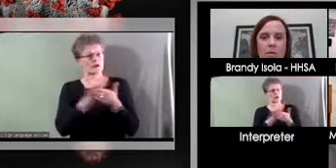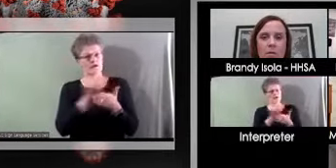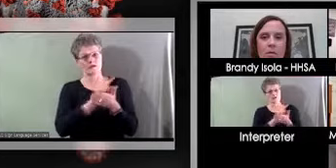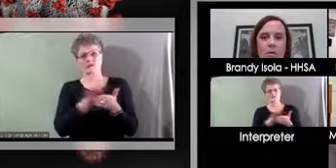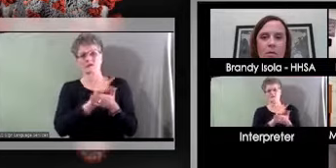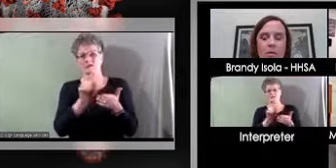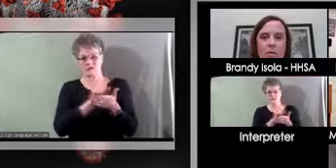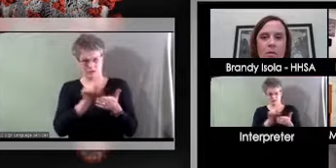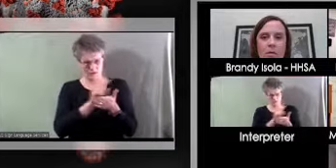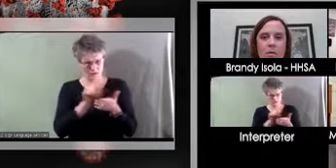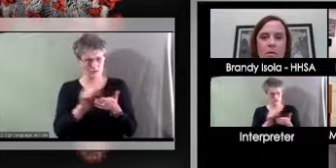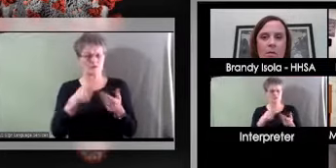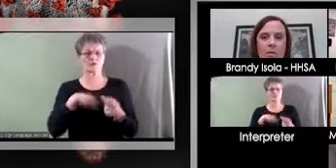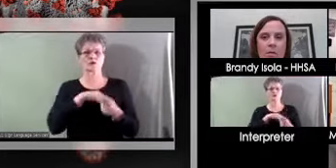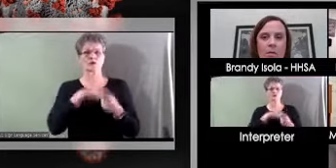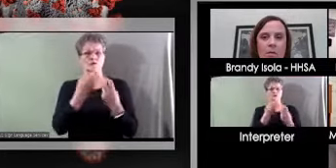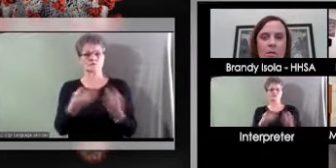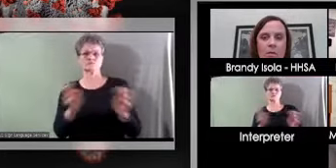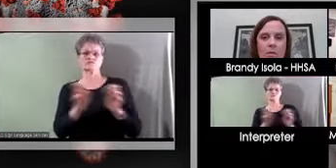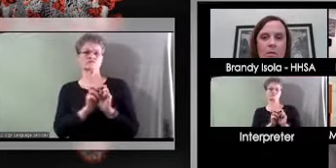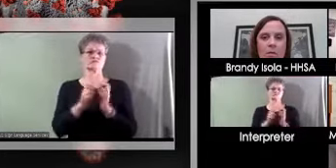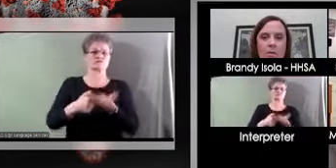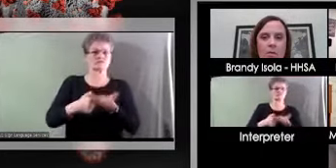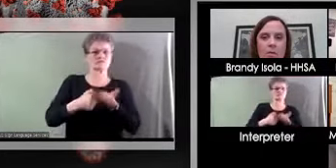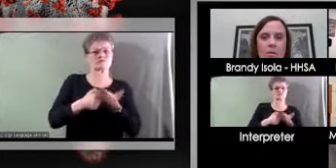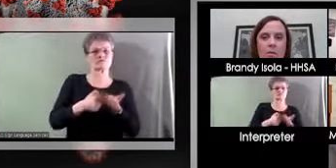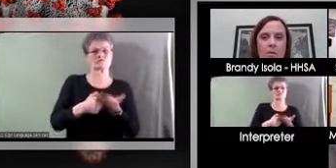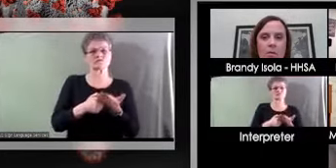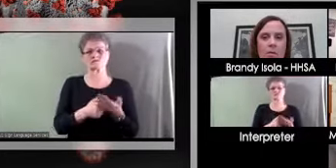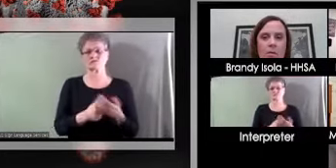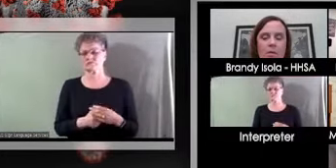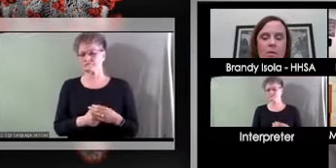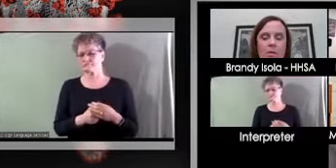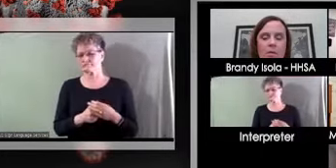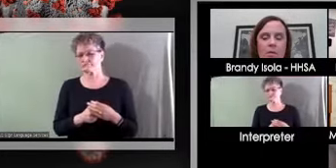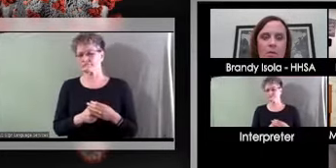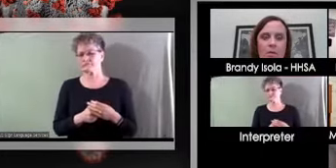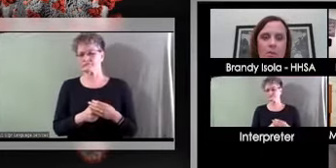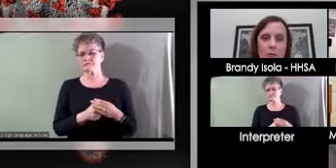and we discuss not just places that in our facilities where we can take care